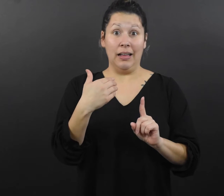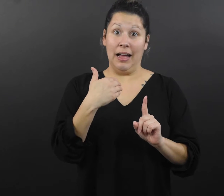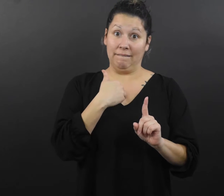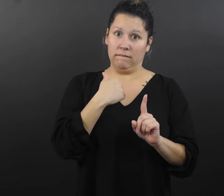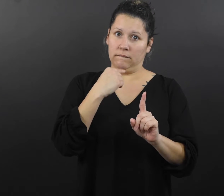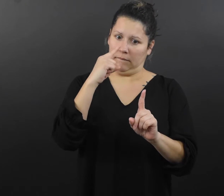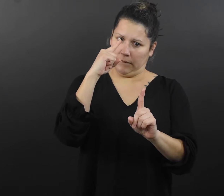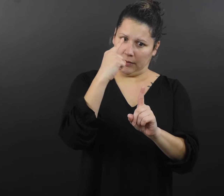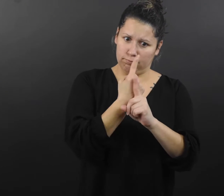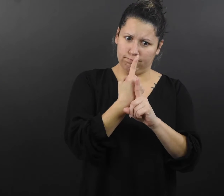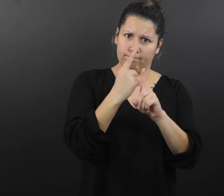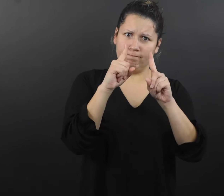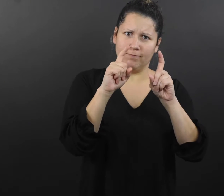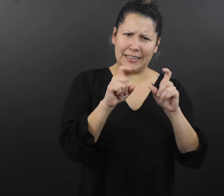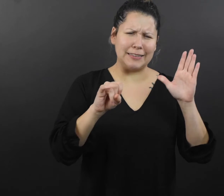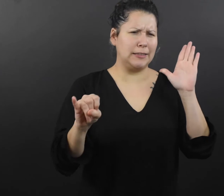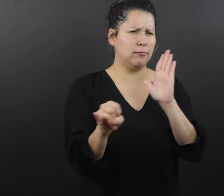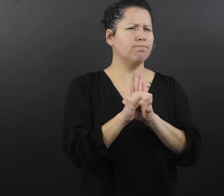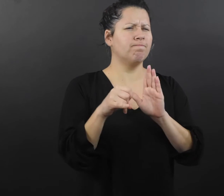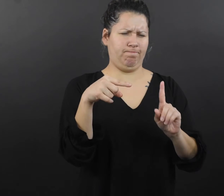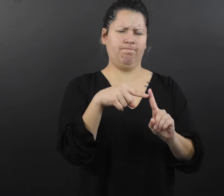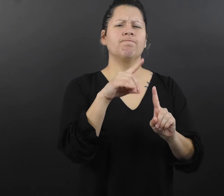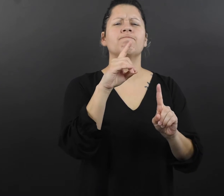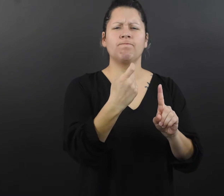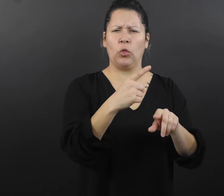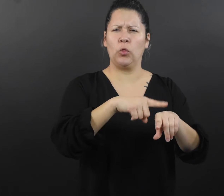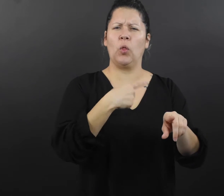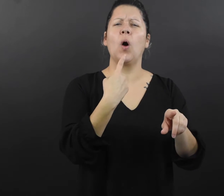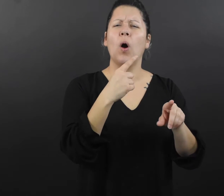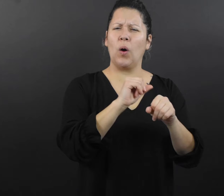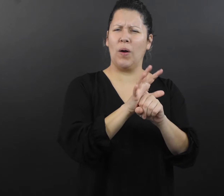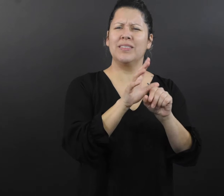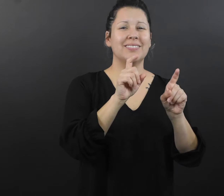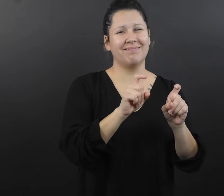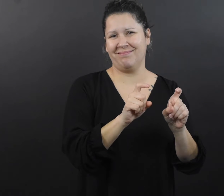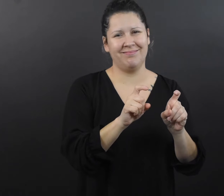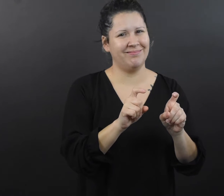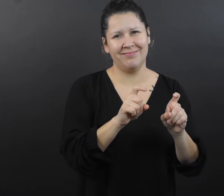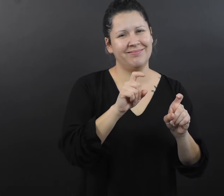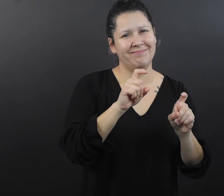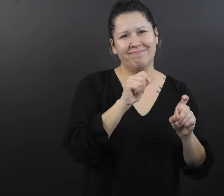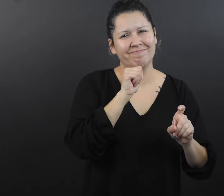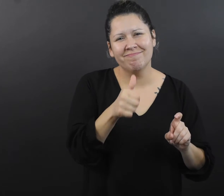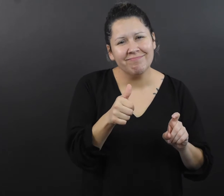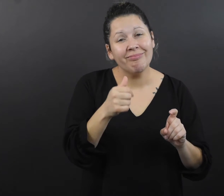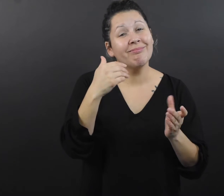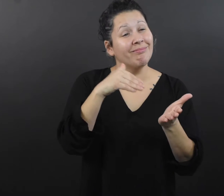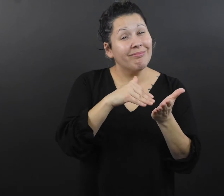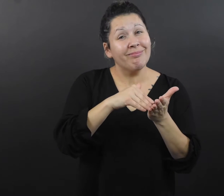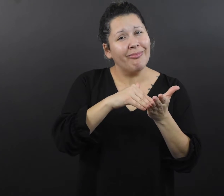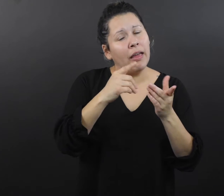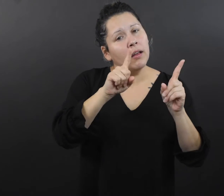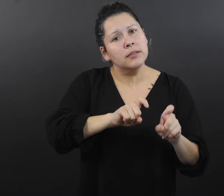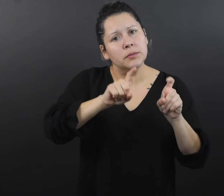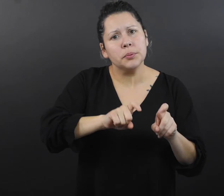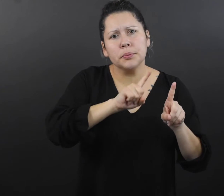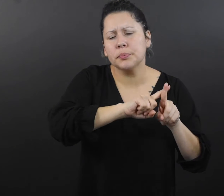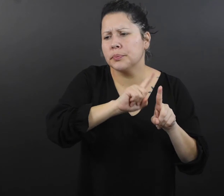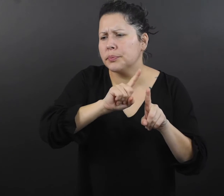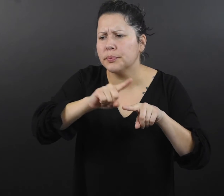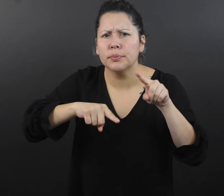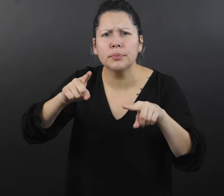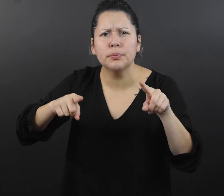There is no single test that can diagnose long COVID itself, but doctors may order a variety of